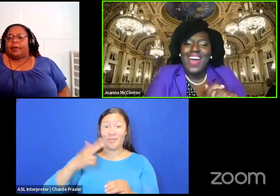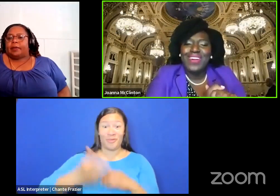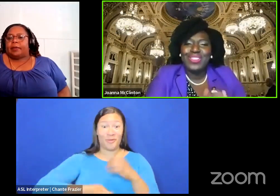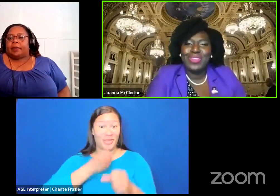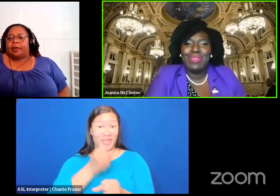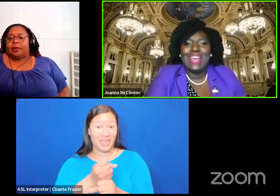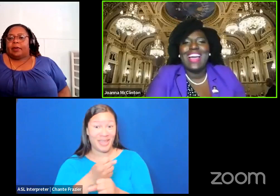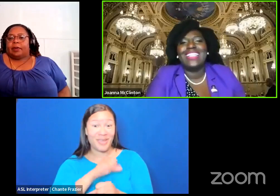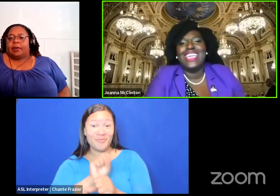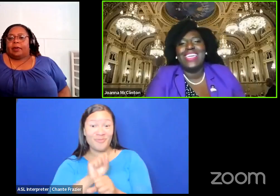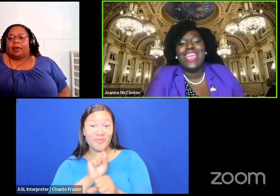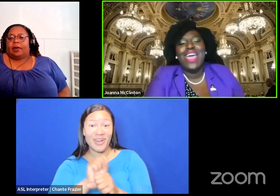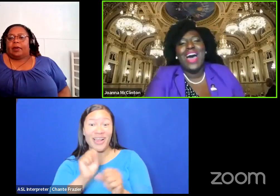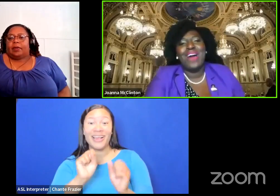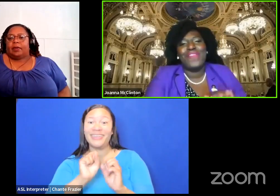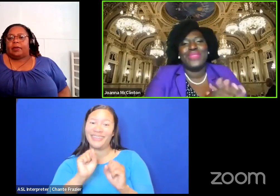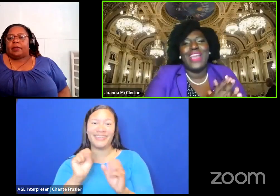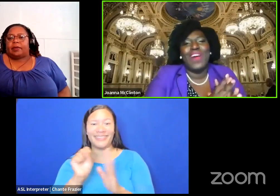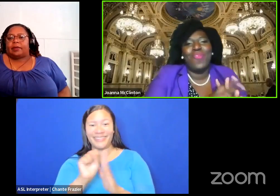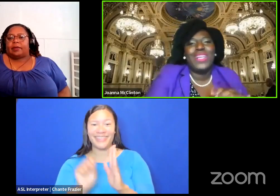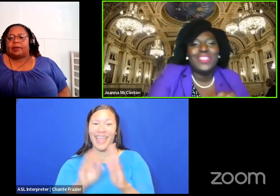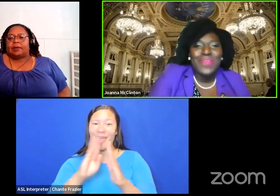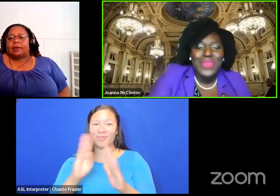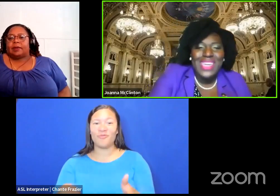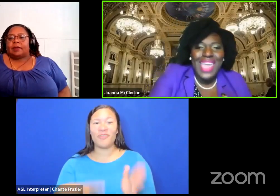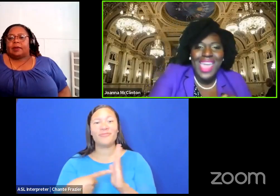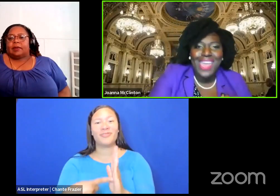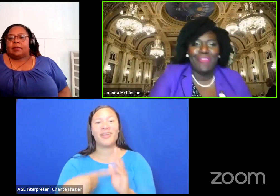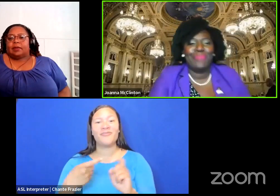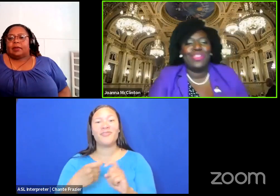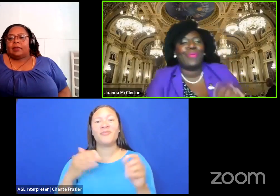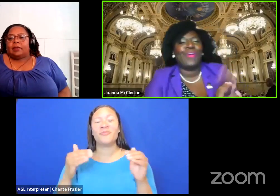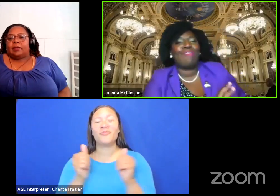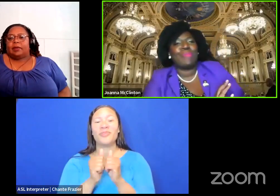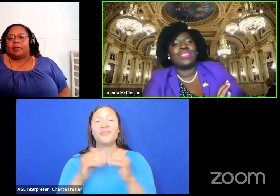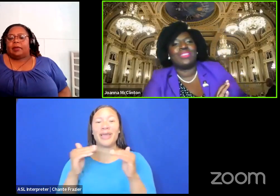House of